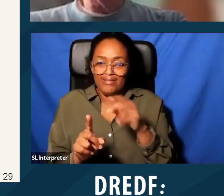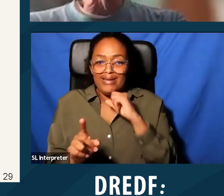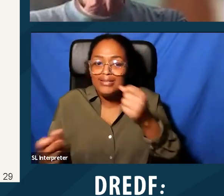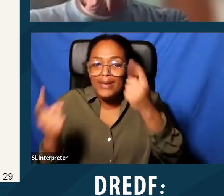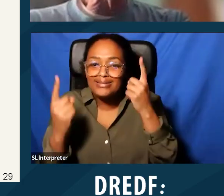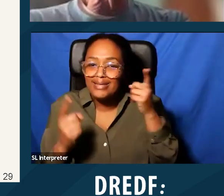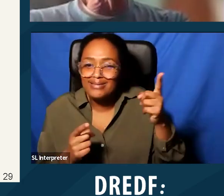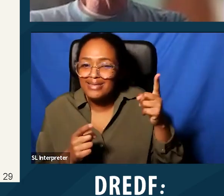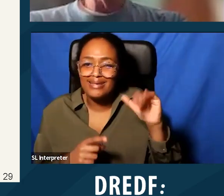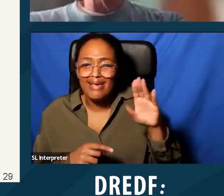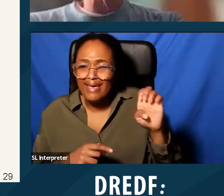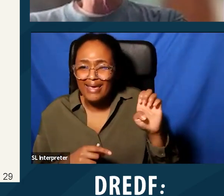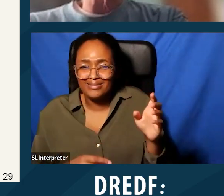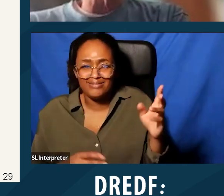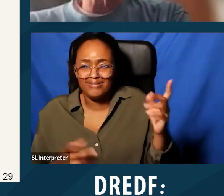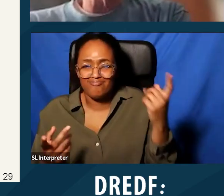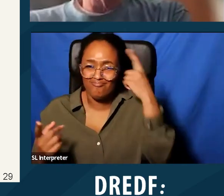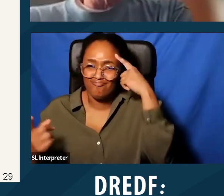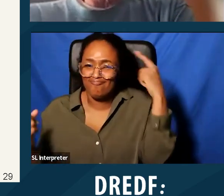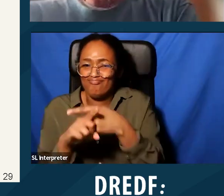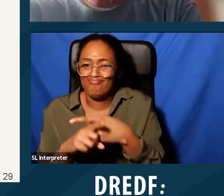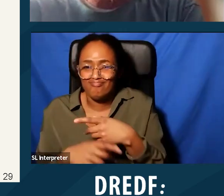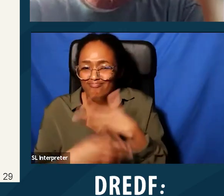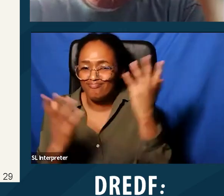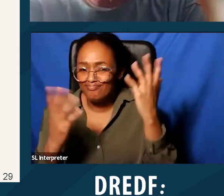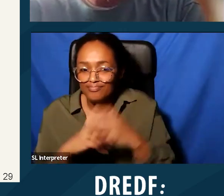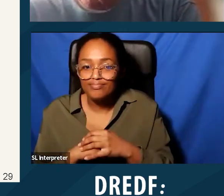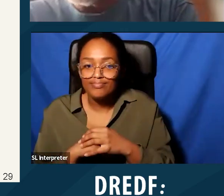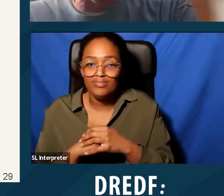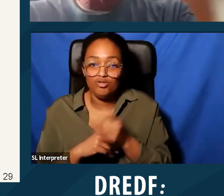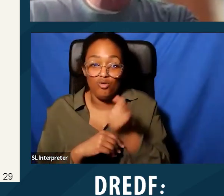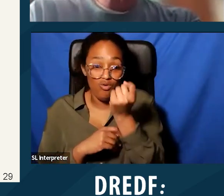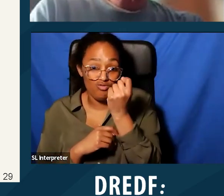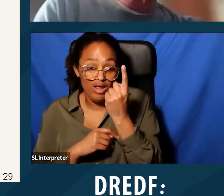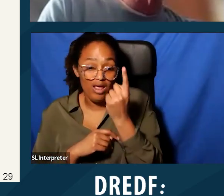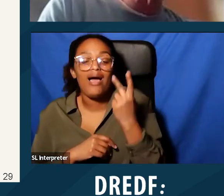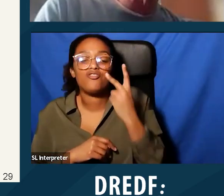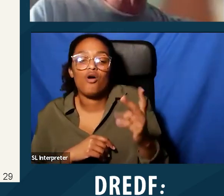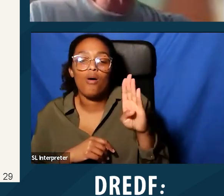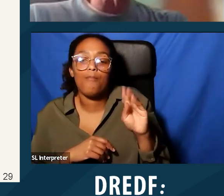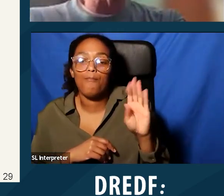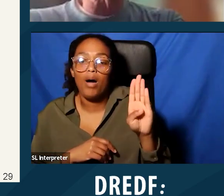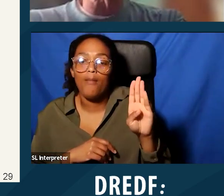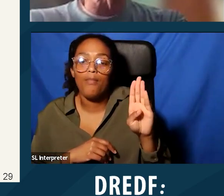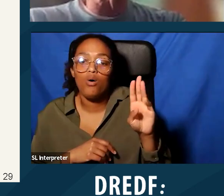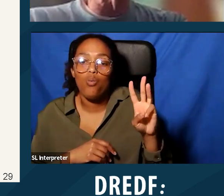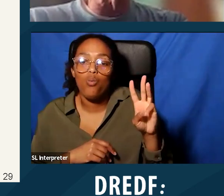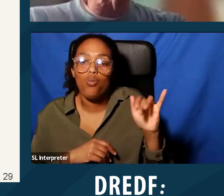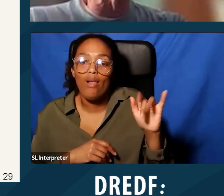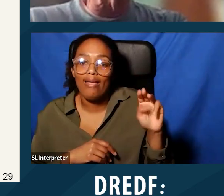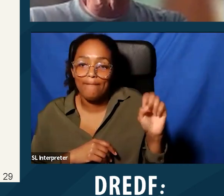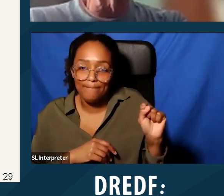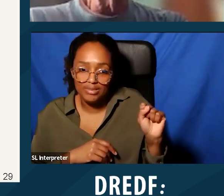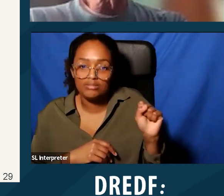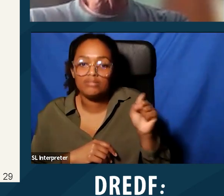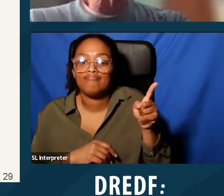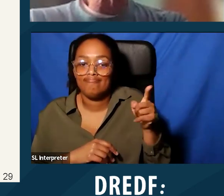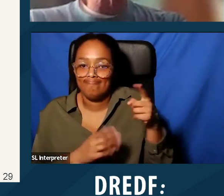this is better state government, any way you want to cut it: taxpayer, programmatically,